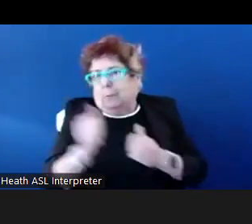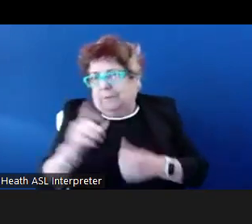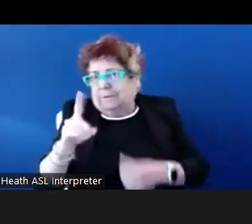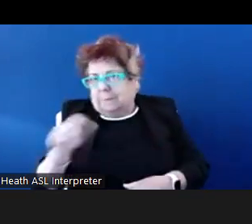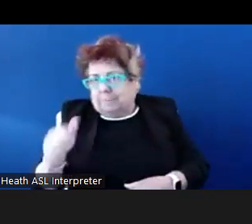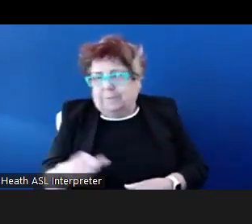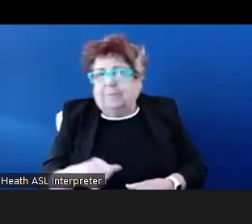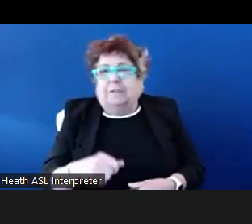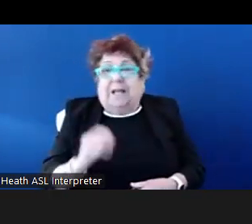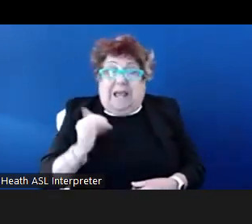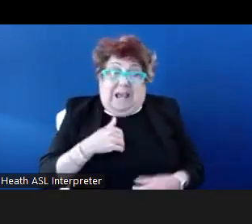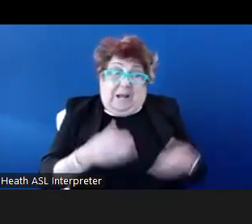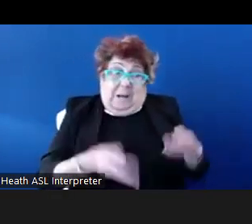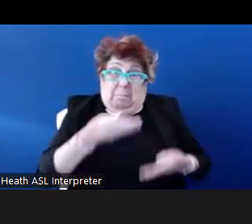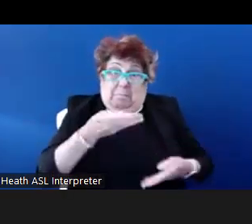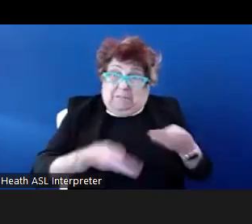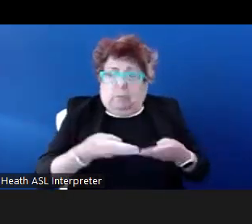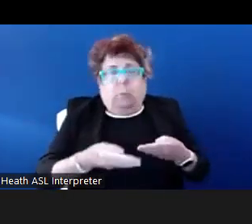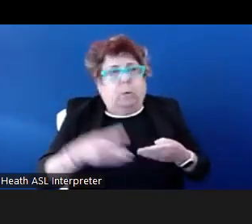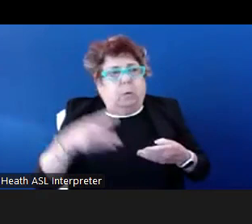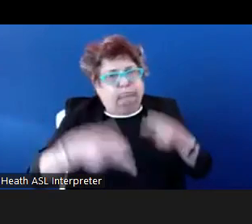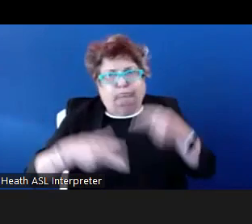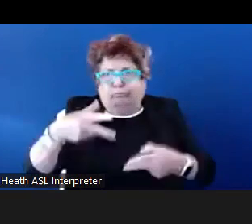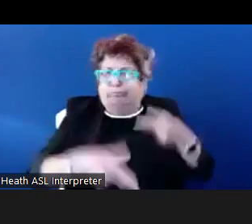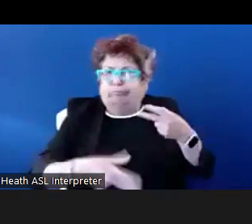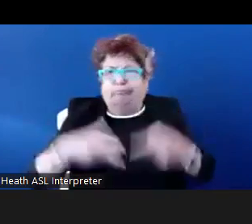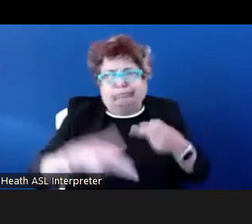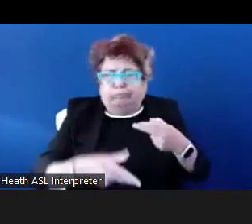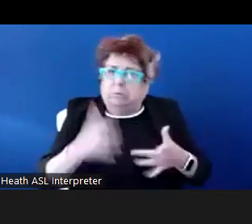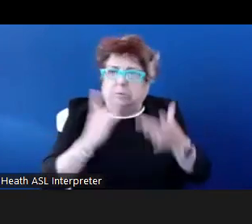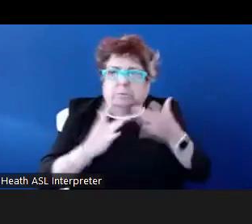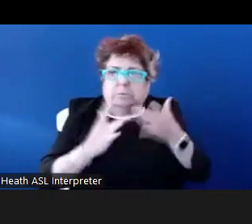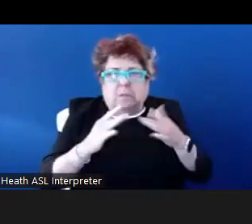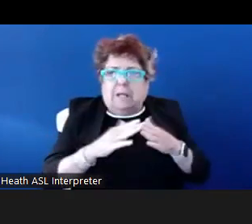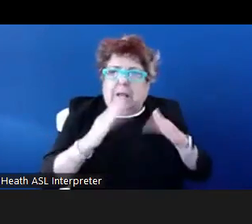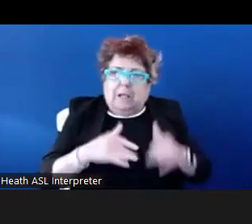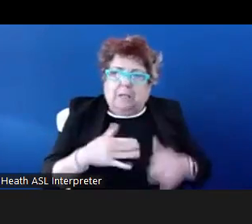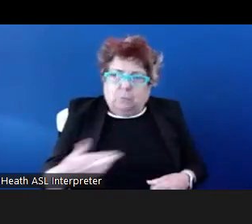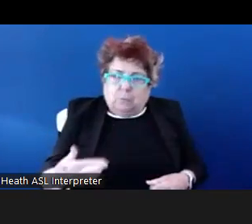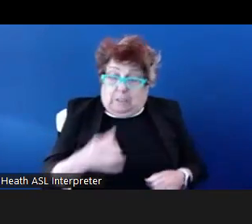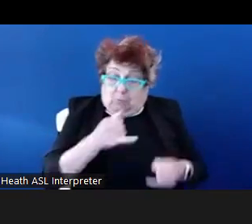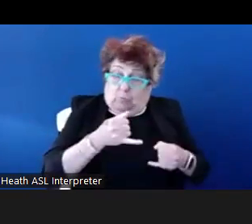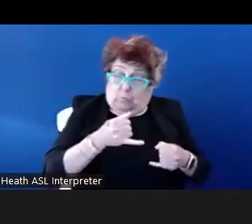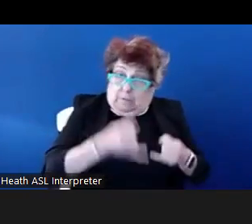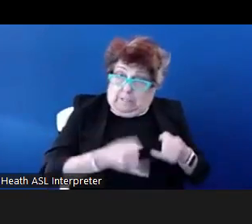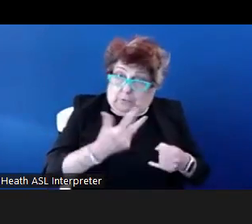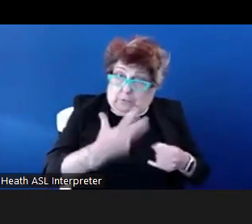budgets actually cut, so there has been a scarcity of housing resources, but over the last three years, have made some progress in helping to reverse that, first